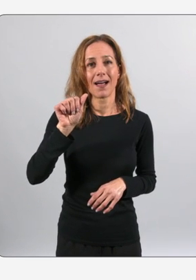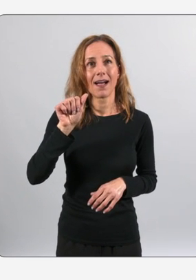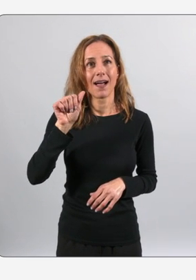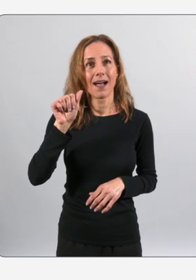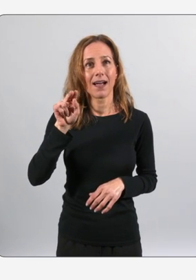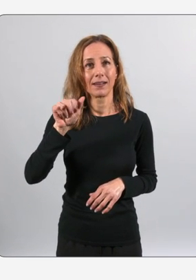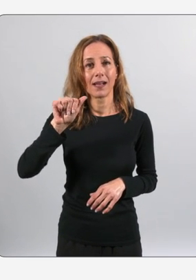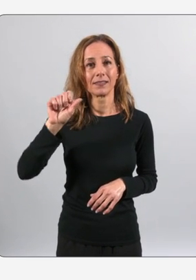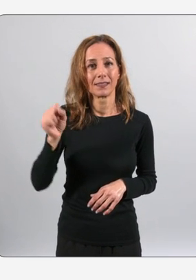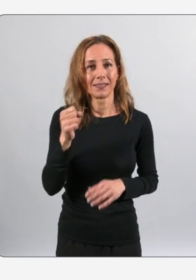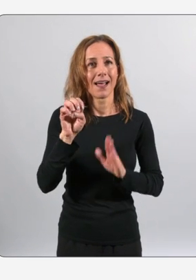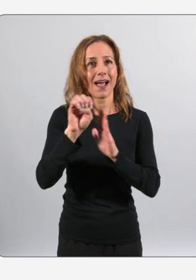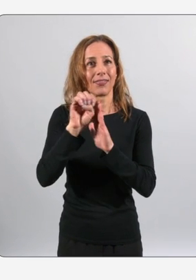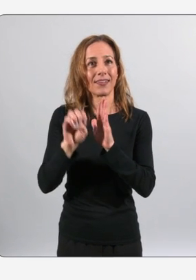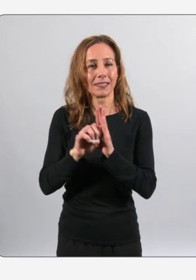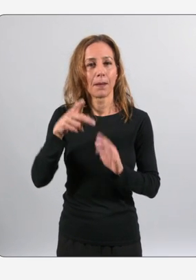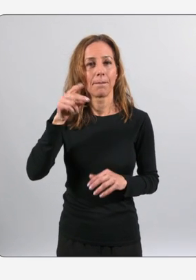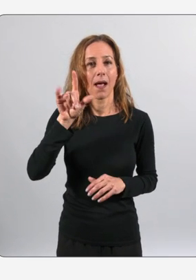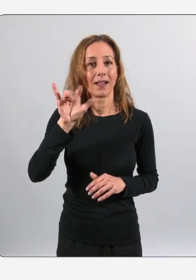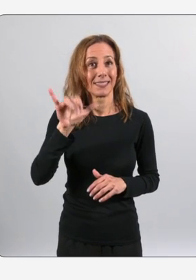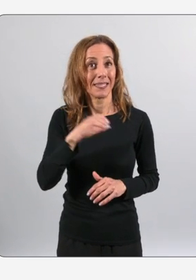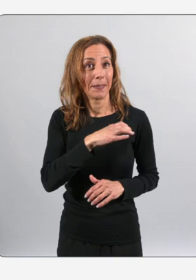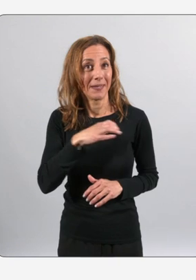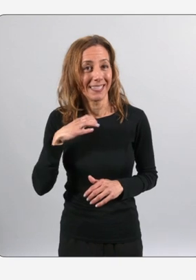Committee to the stage, because I look forward to hearing his perspective.